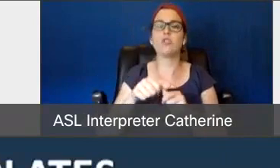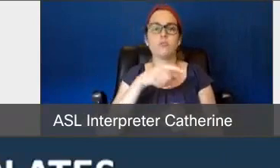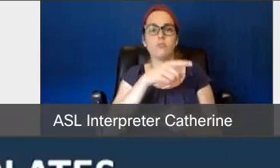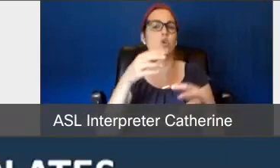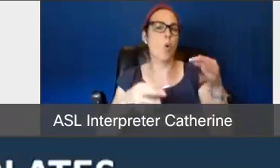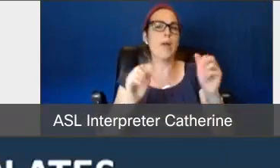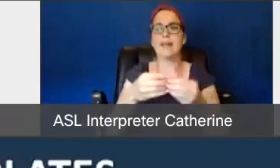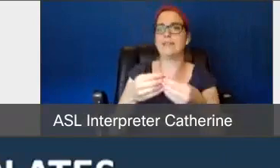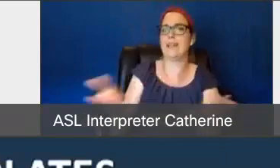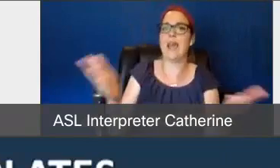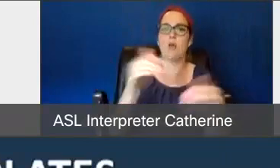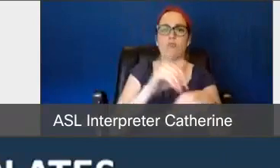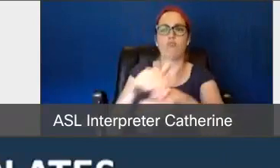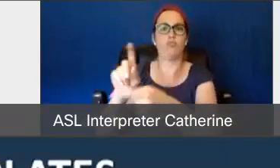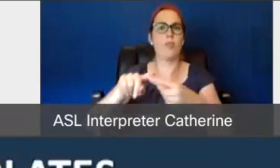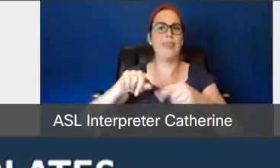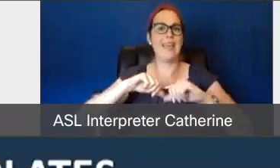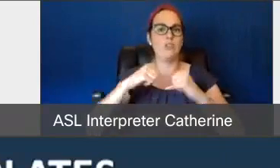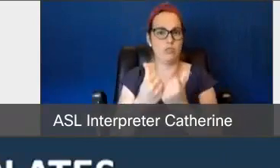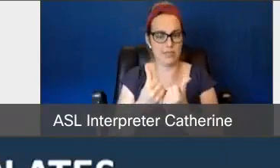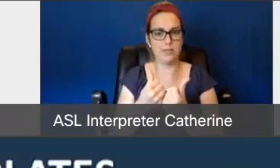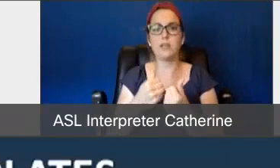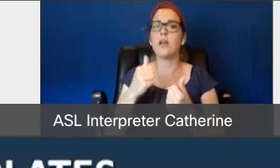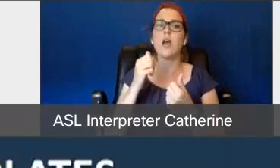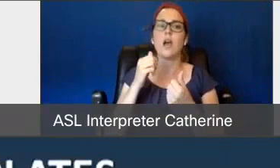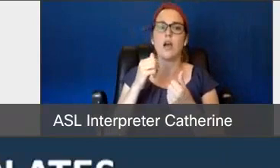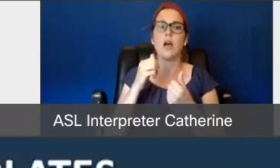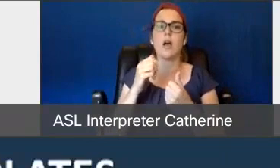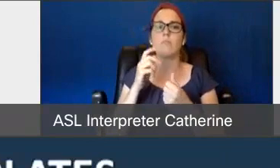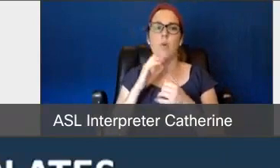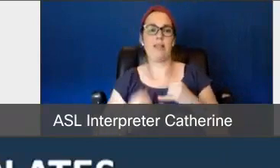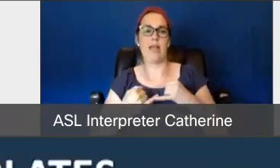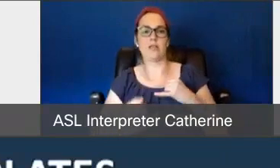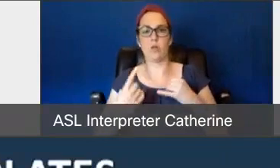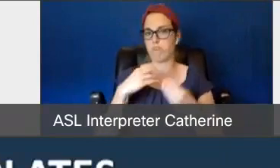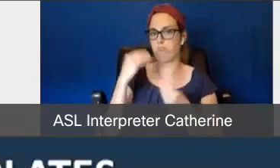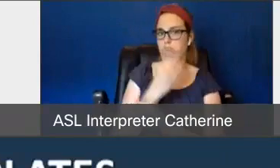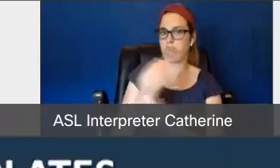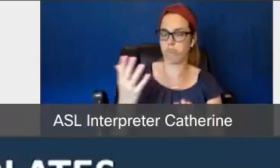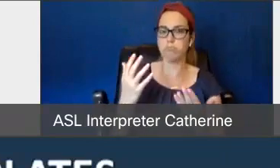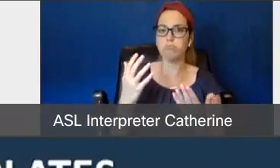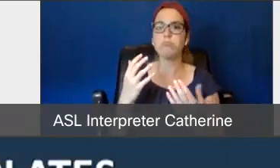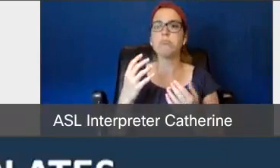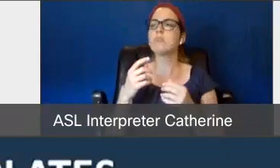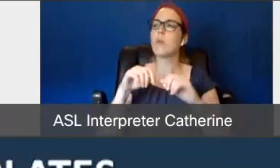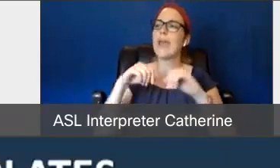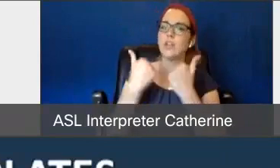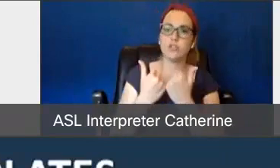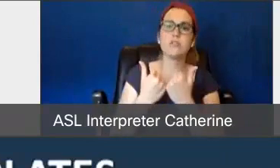about the drug court, what the drug court is dispelling a lot of common misconceptions, there are views out there